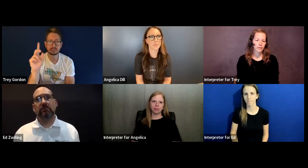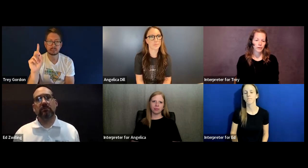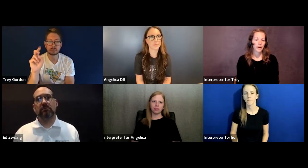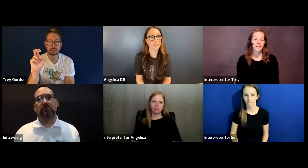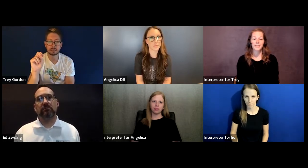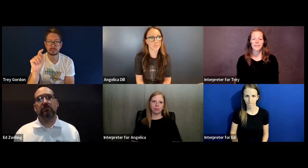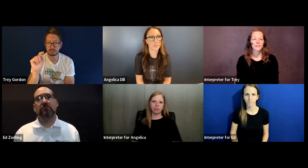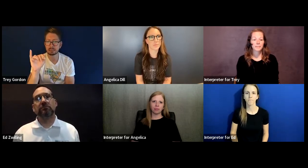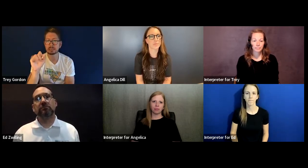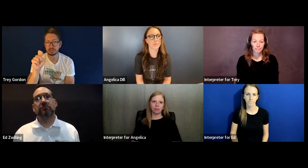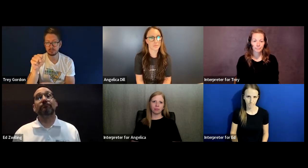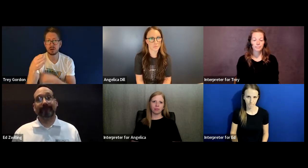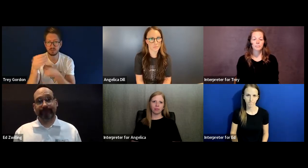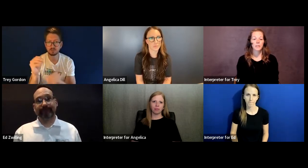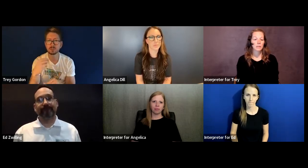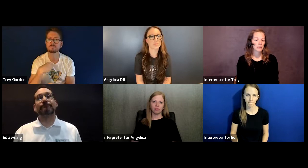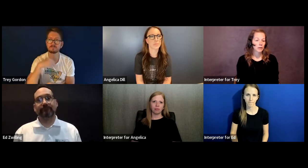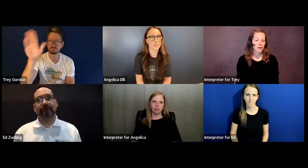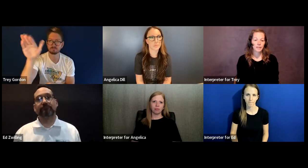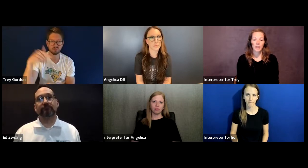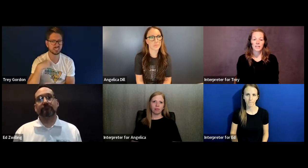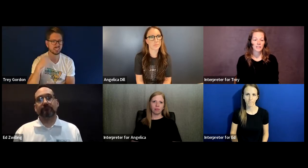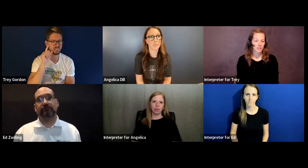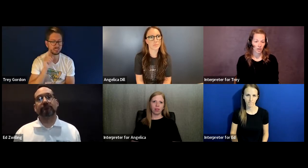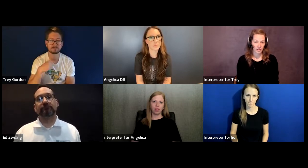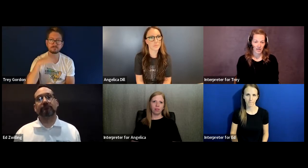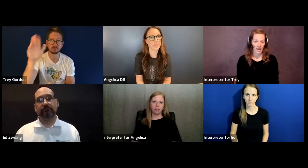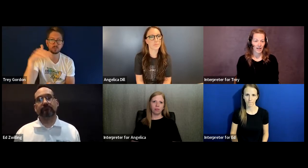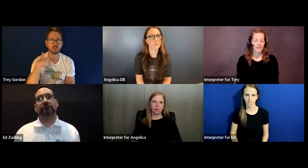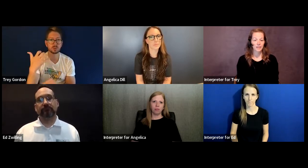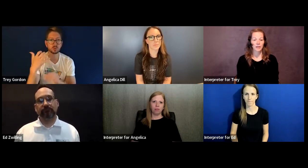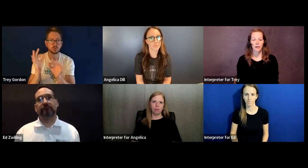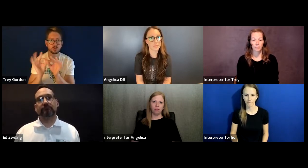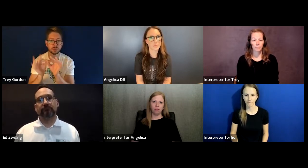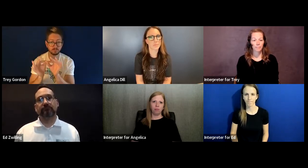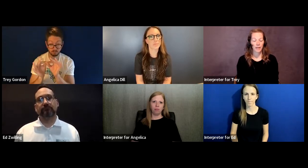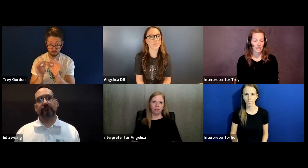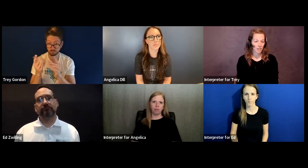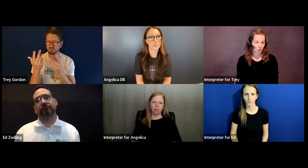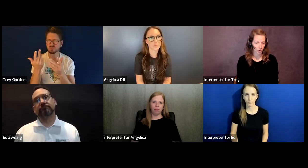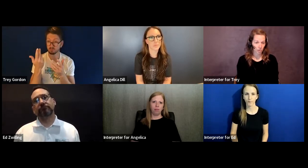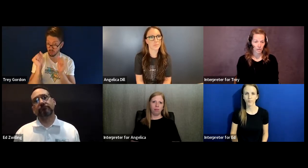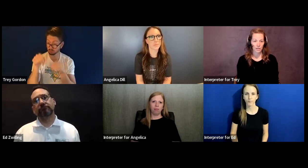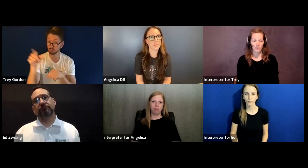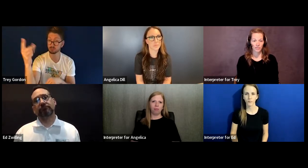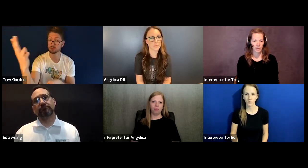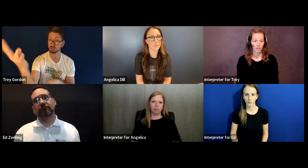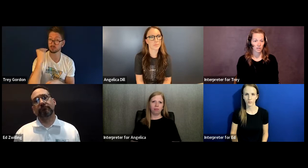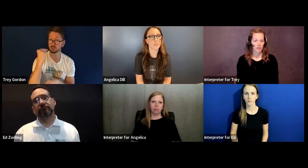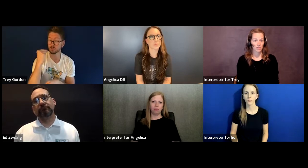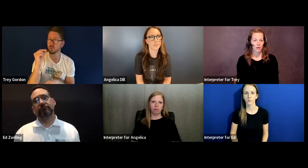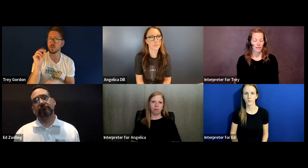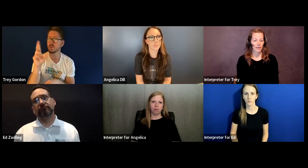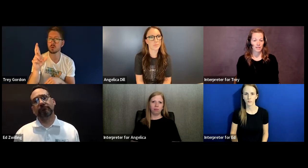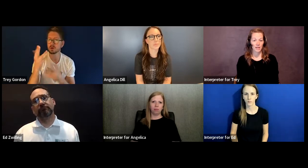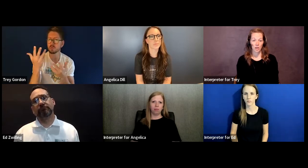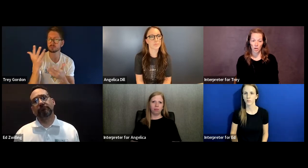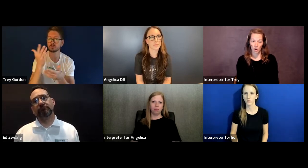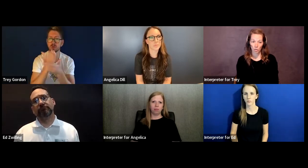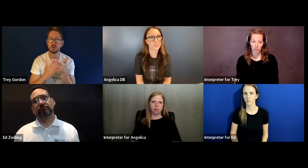a dentist a any dentist office and i ask i need an interpreter as i'm a deaf patient and they say no